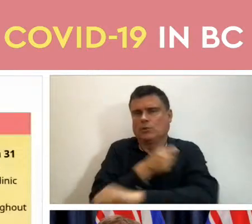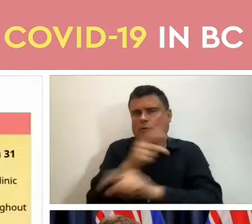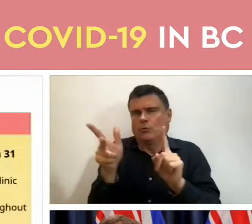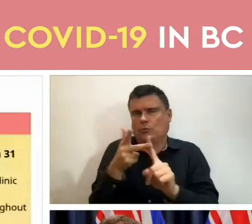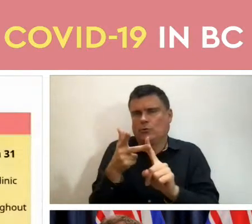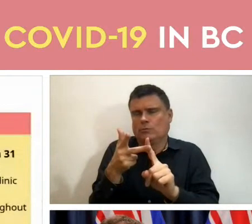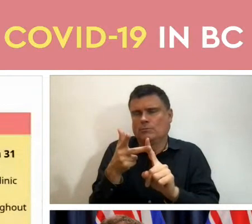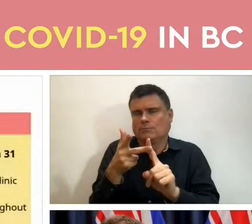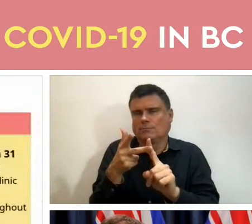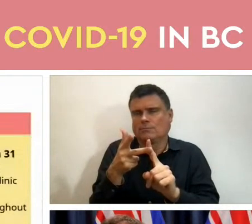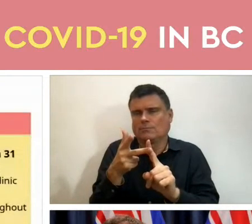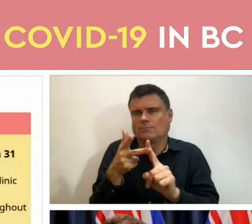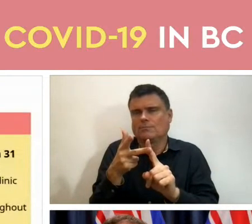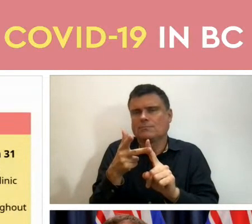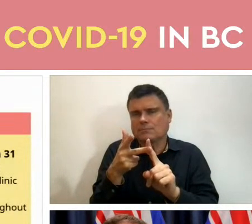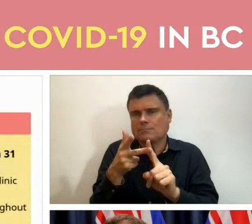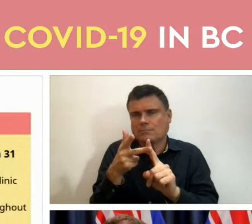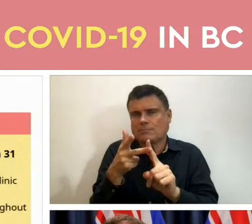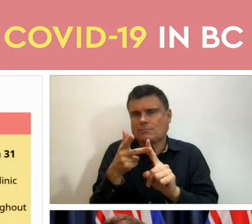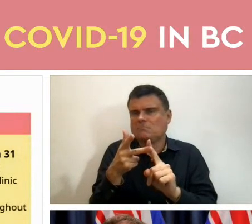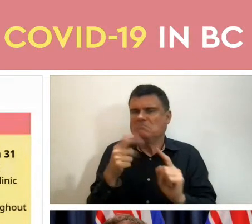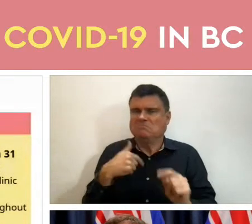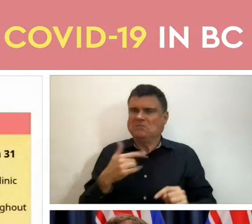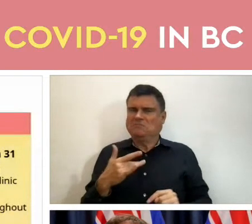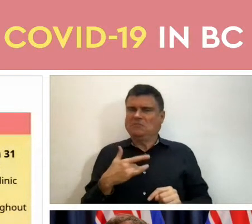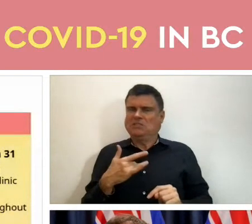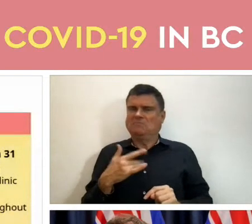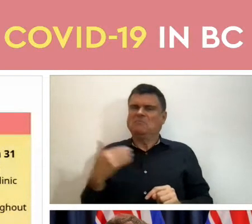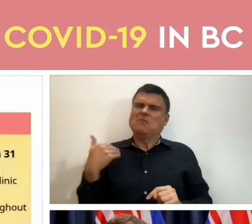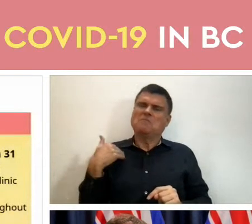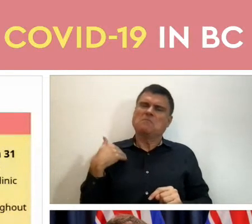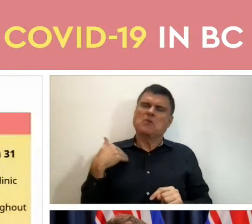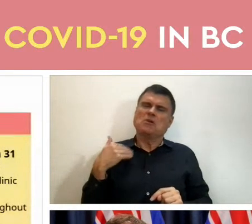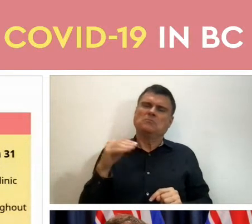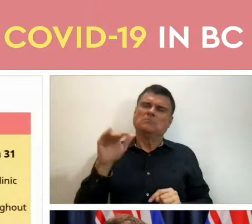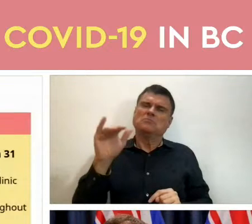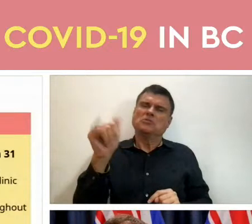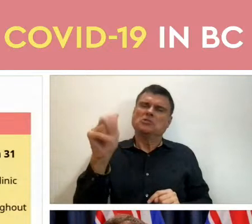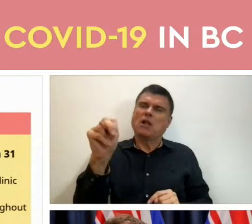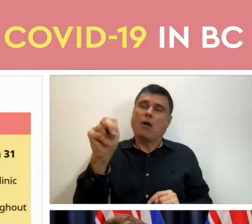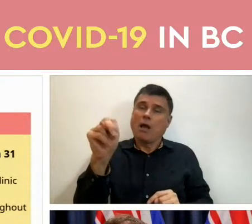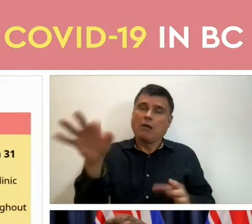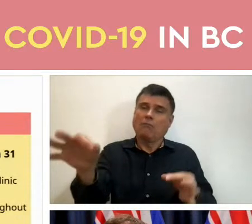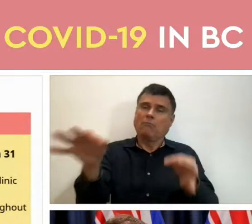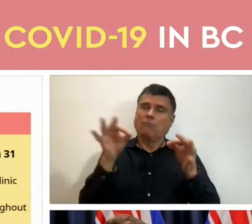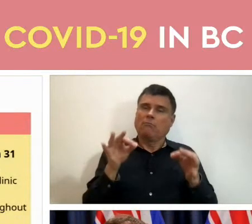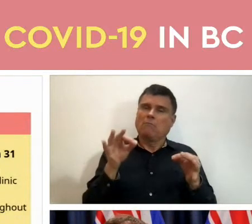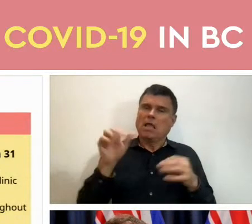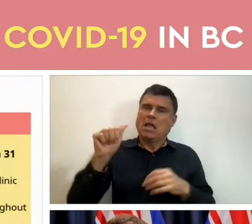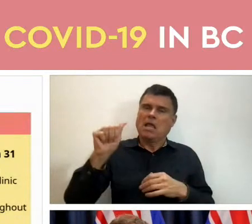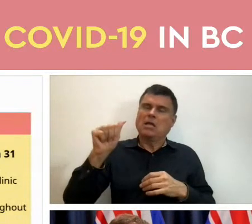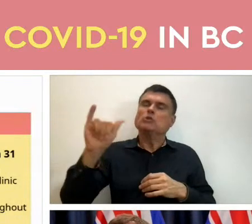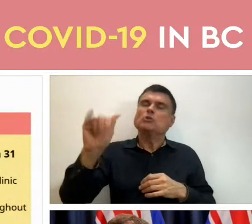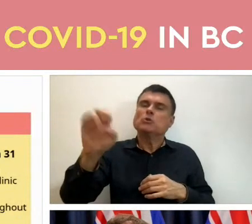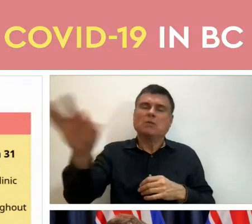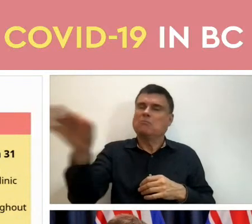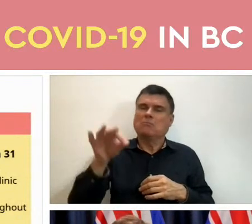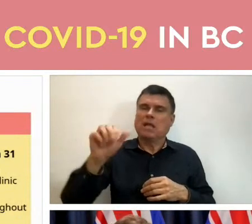completed by the end of April. We are adding to that. As of today.